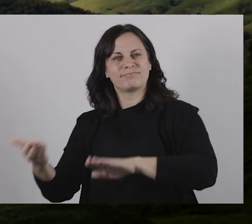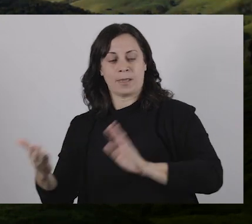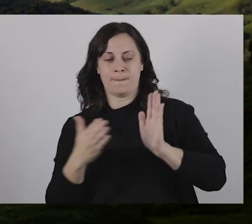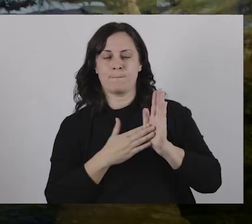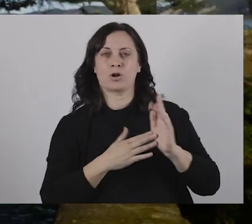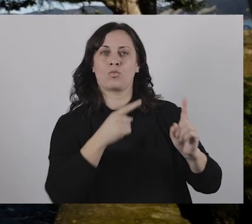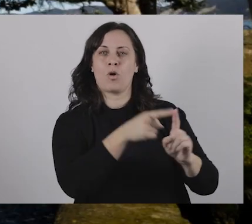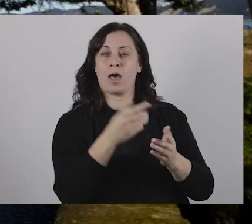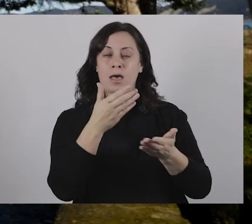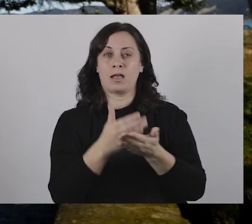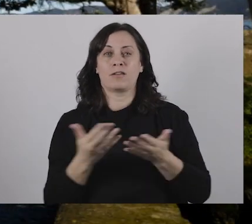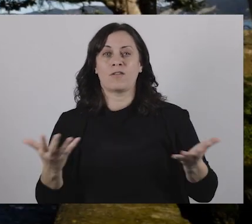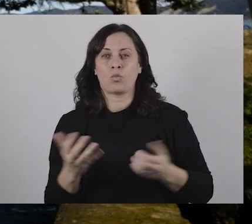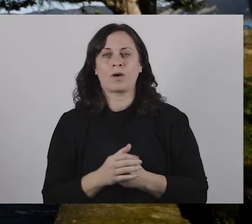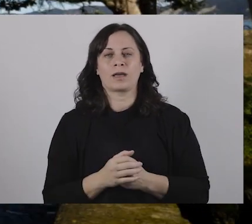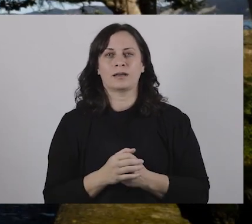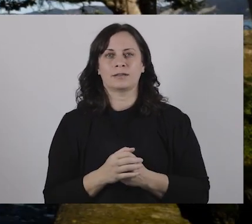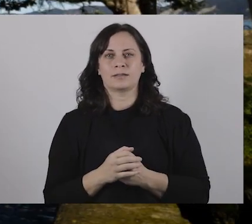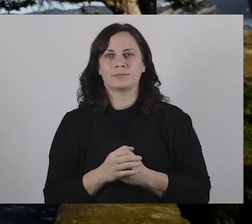Te Whānau o Ruataupare in Tokomaru.